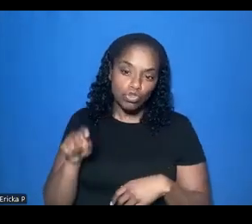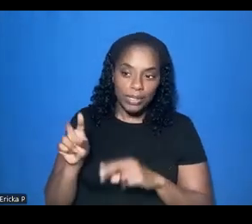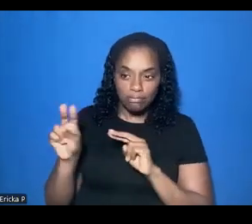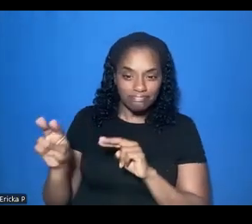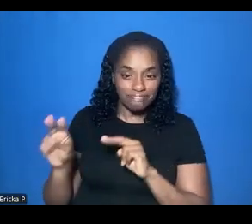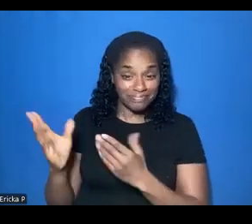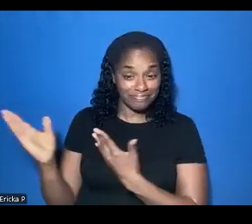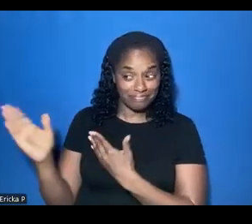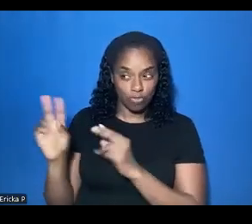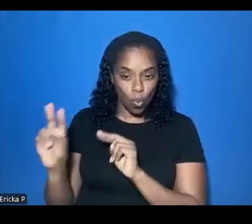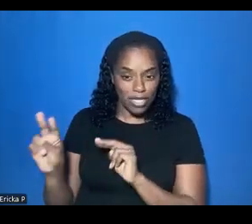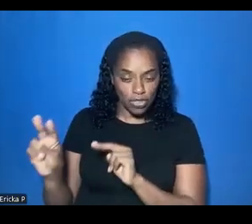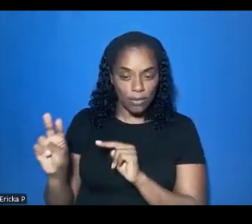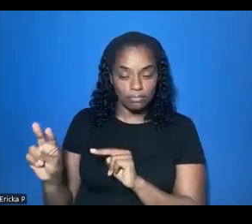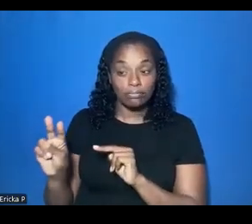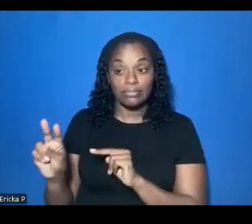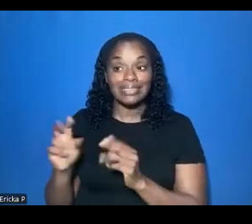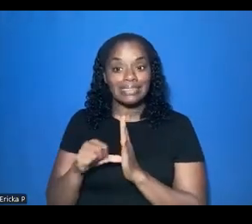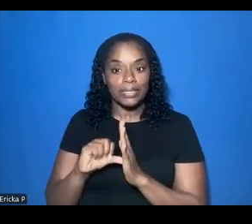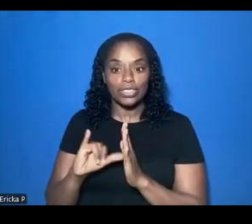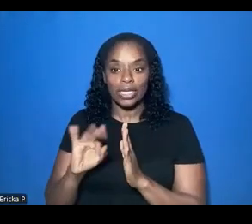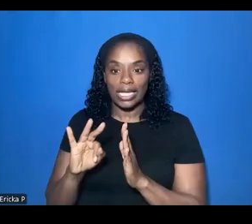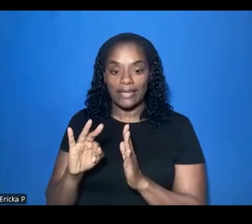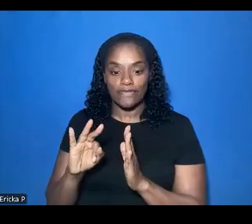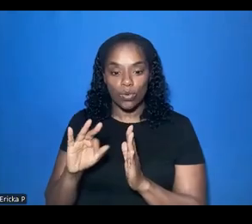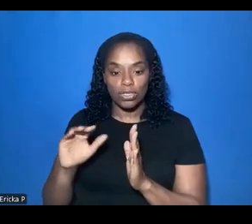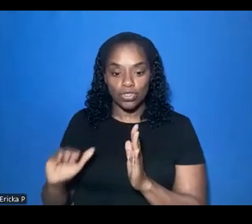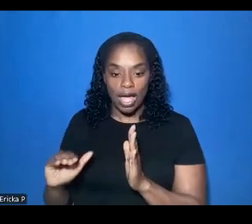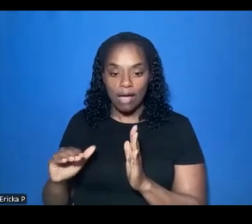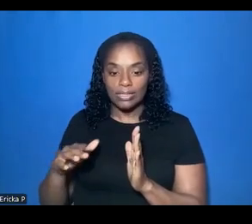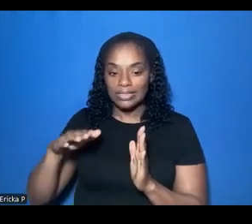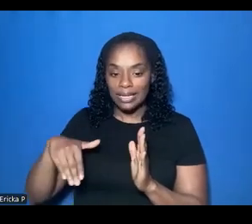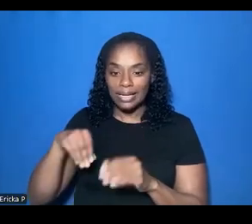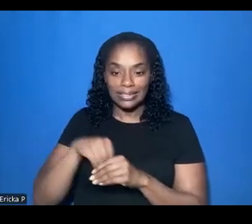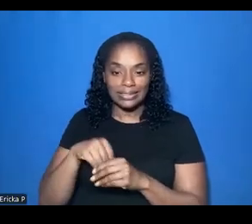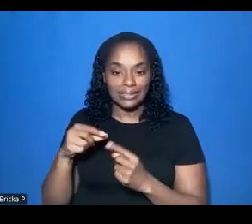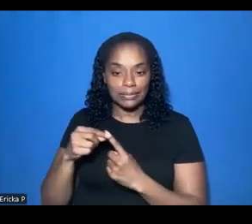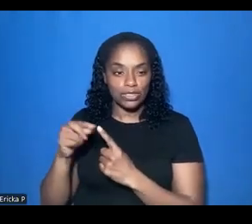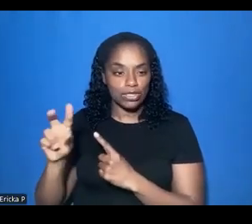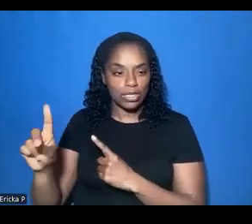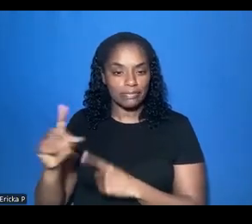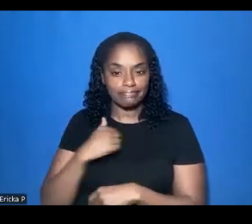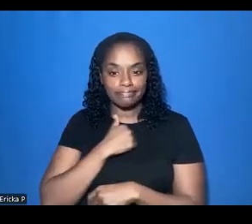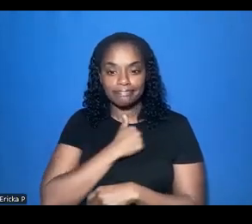Especially if you're if your child is not in Special Education yet. Oops. Sorry. That.